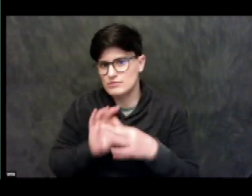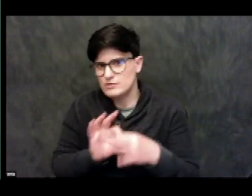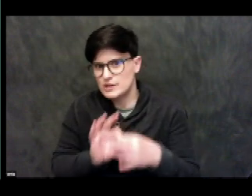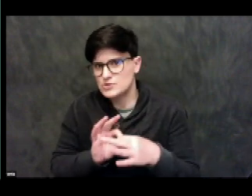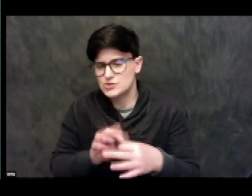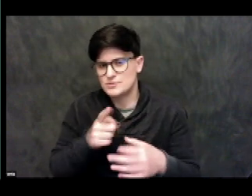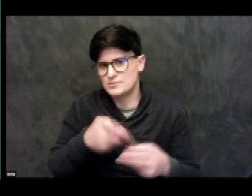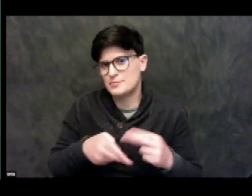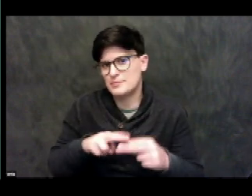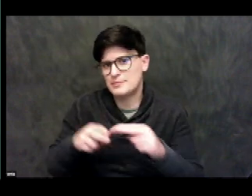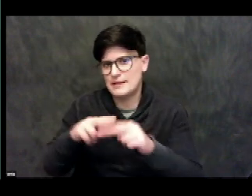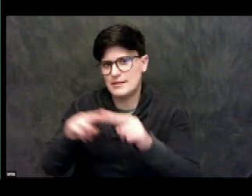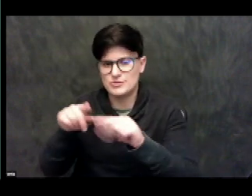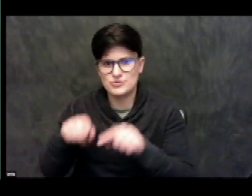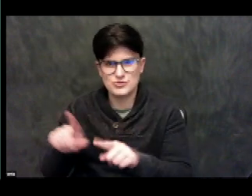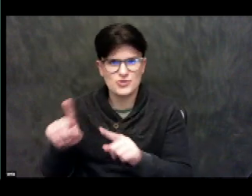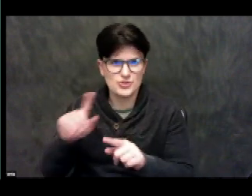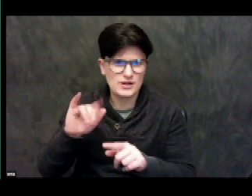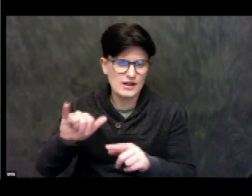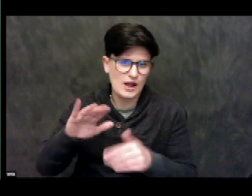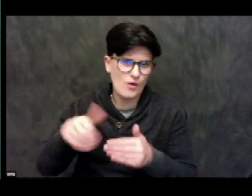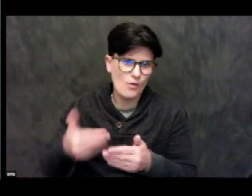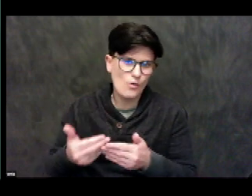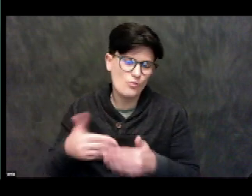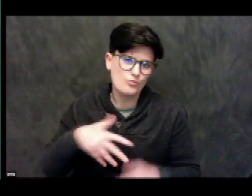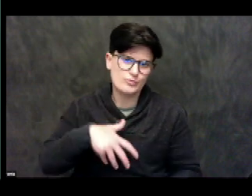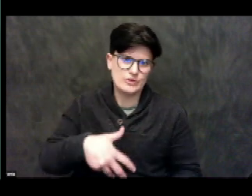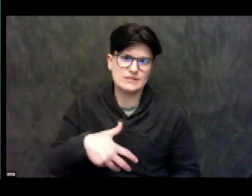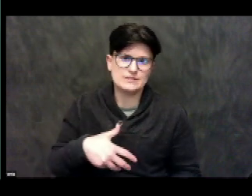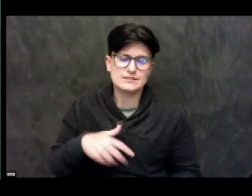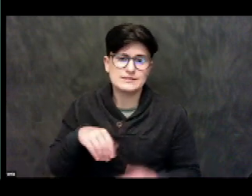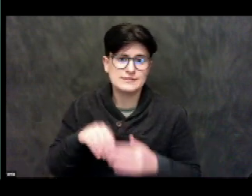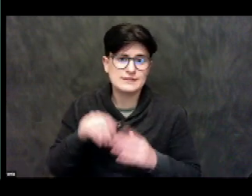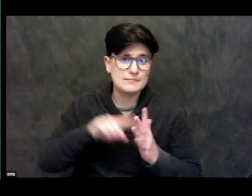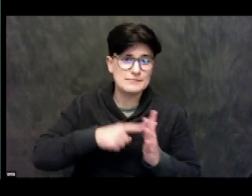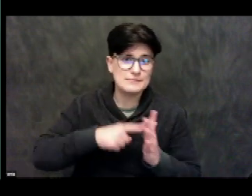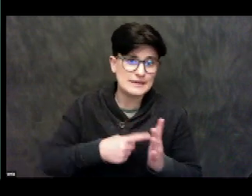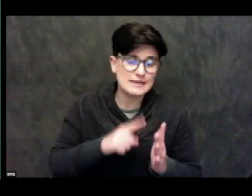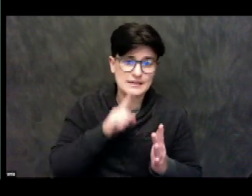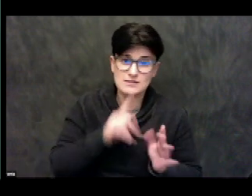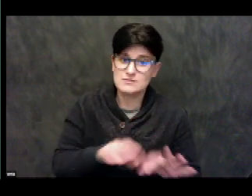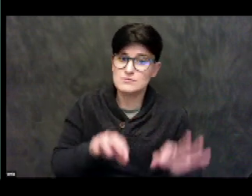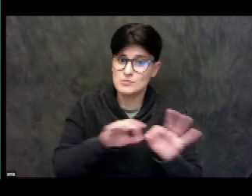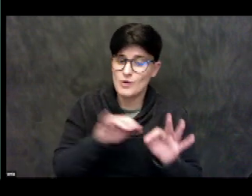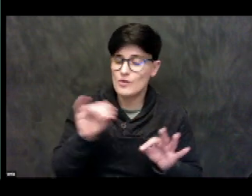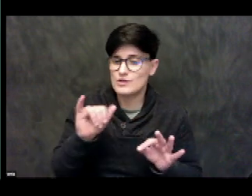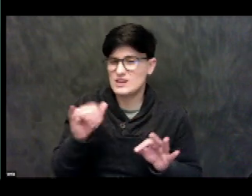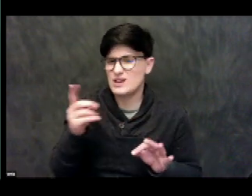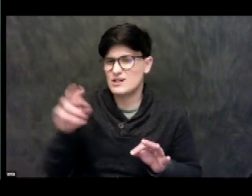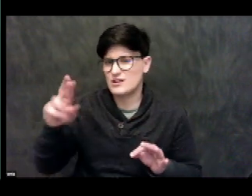the entirety of the pregnancy. In the beginning, it's important, as Dr. Harris started to allude to,